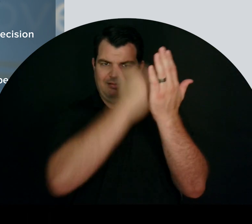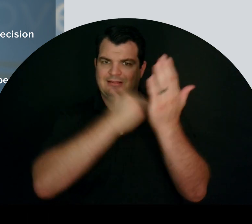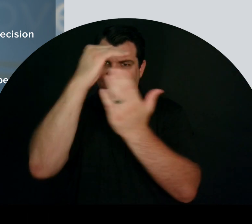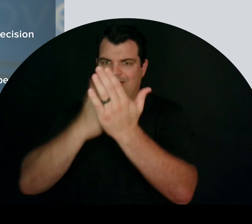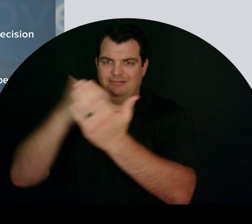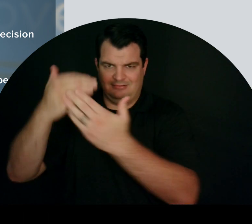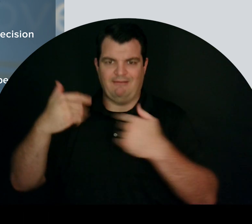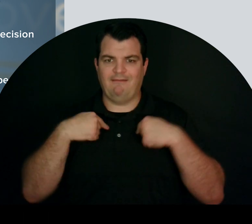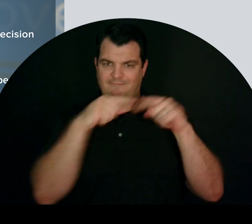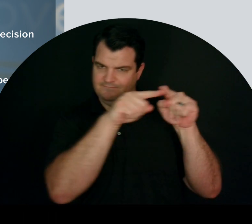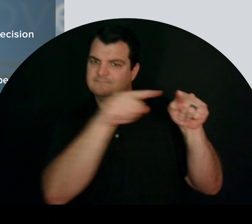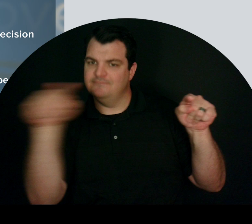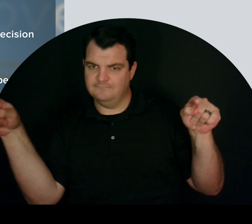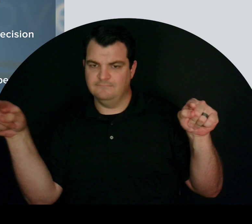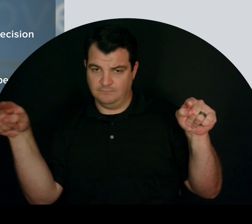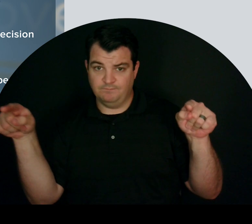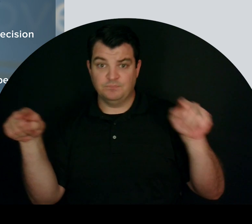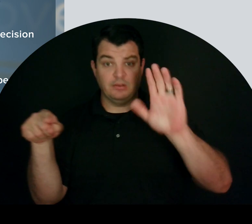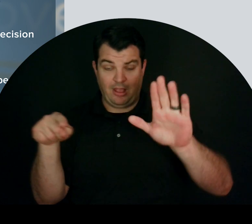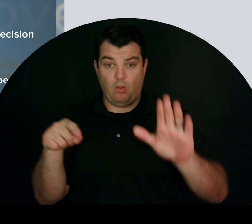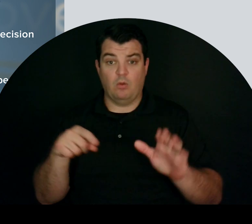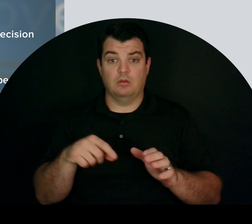These documents are listed here.